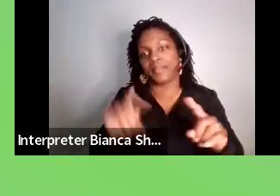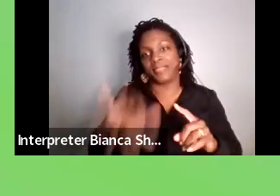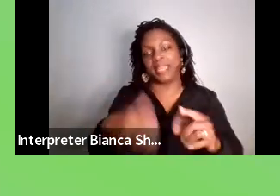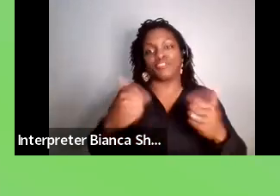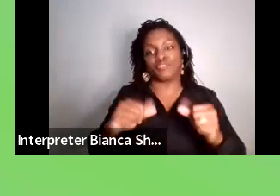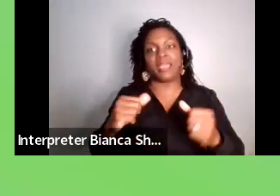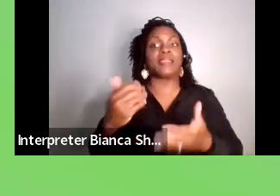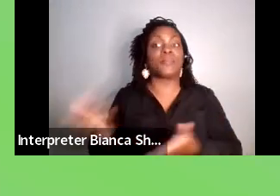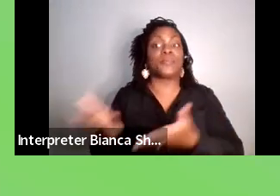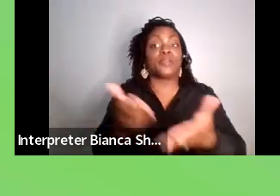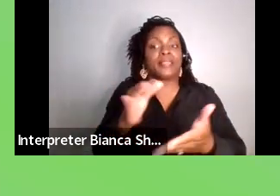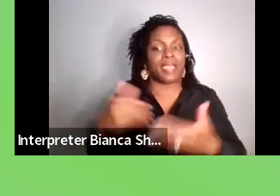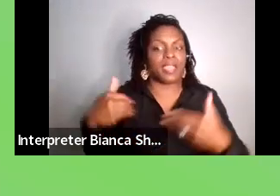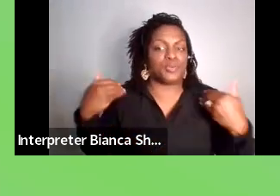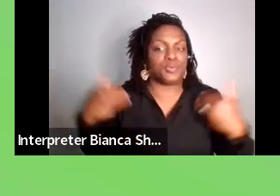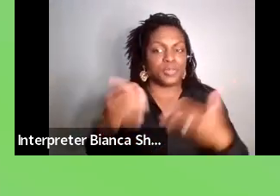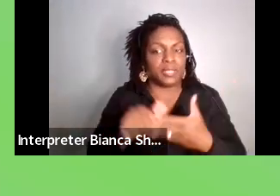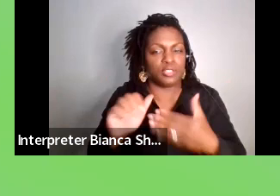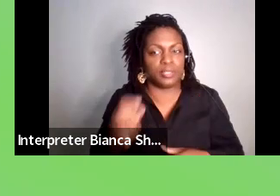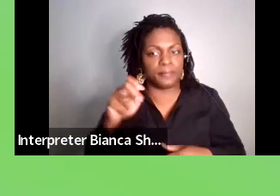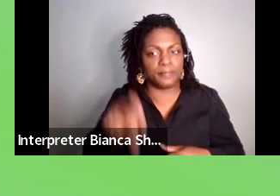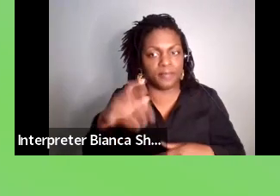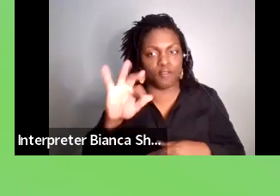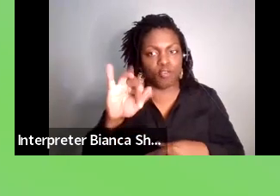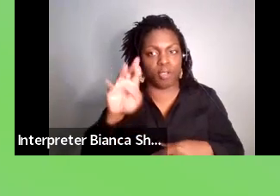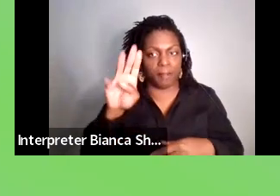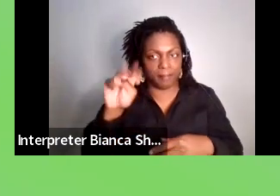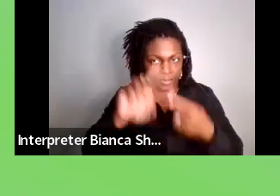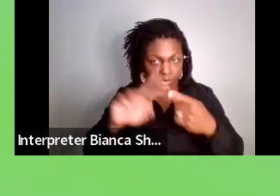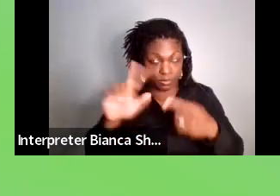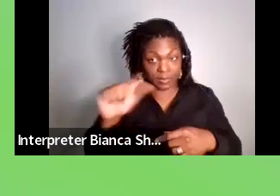Louisiana. We are members 3 of us are members of the Ddc.